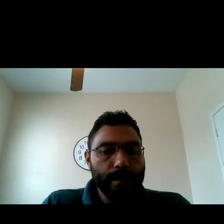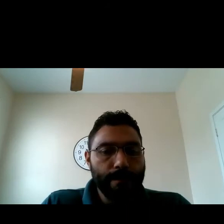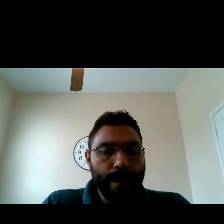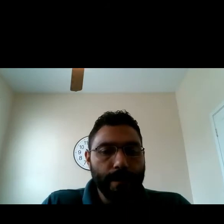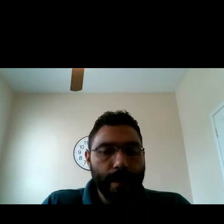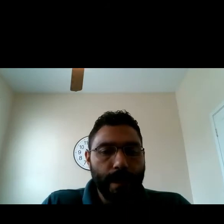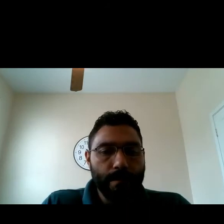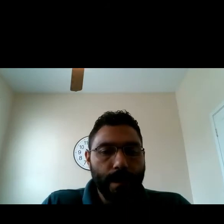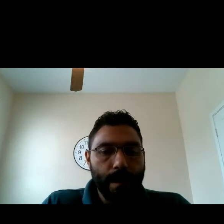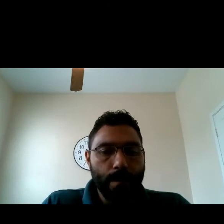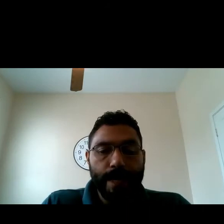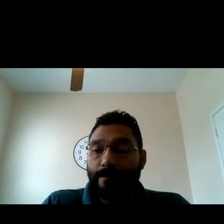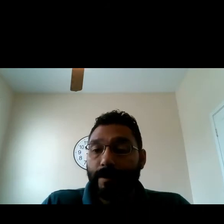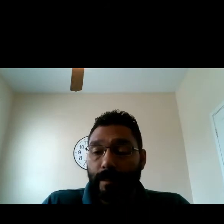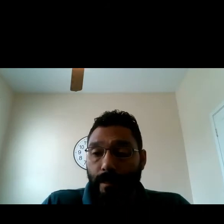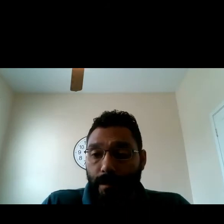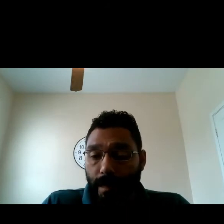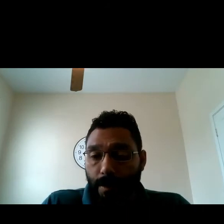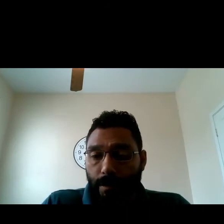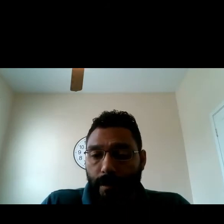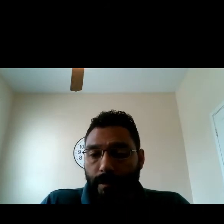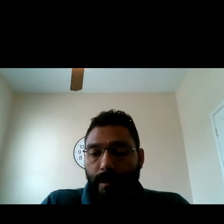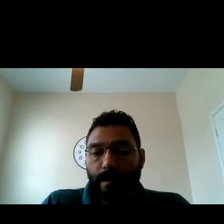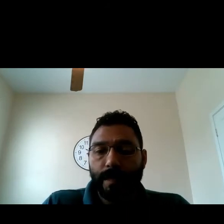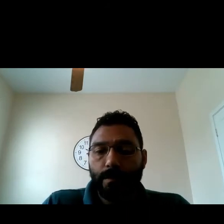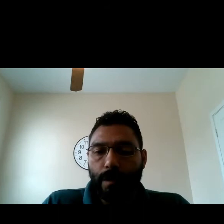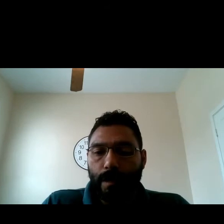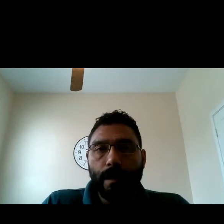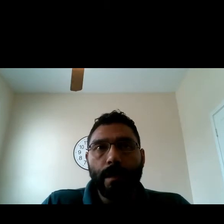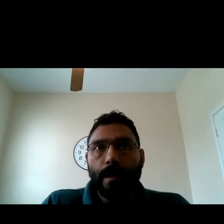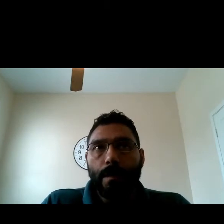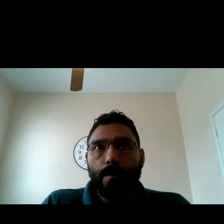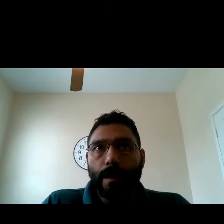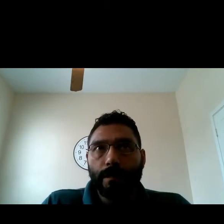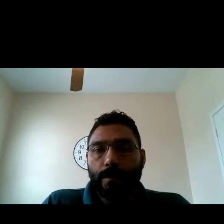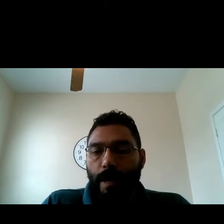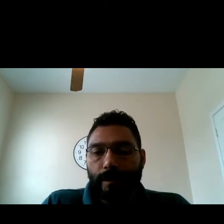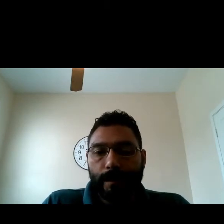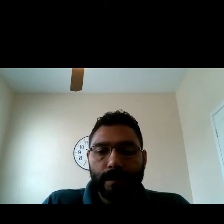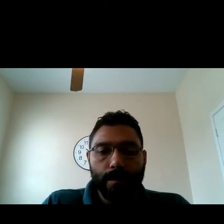is the fact that we can facilitate that process if anyone wanting to access